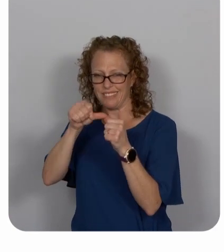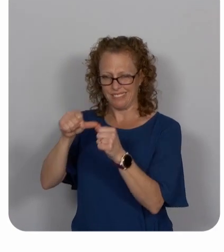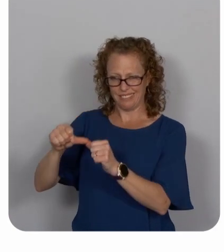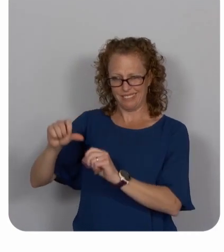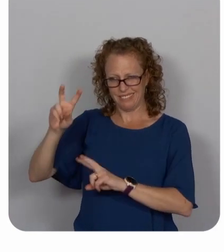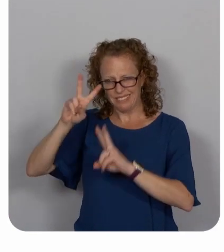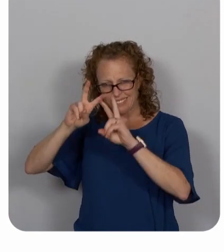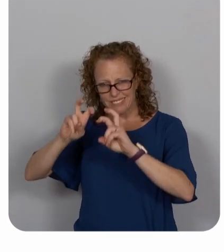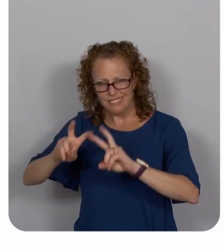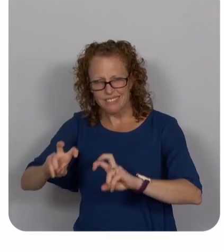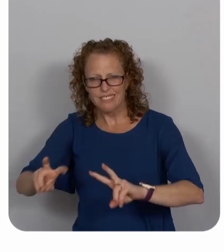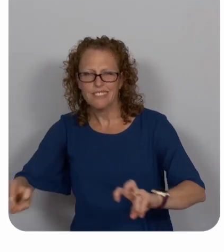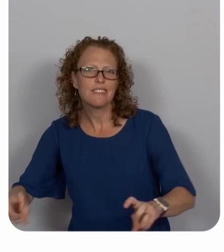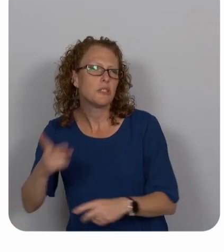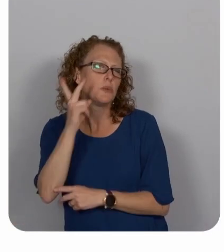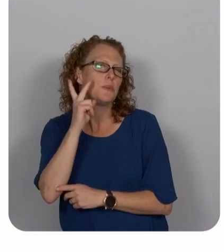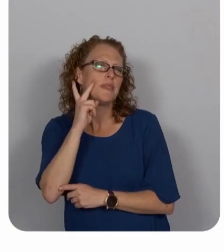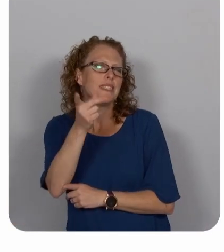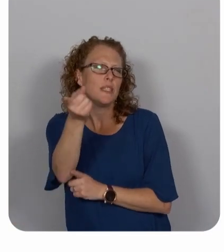to take full advantage of cost benefits.